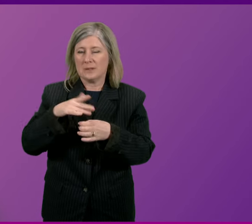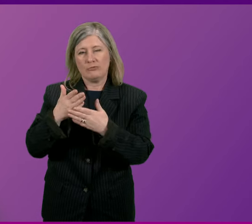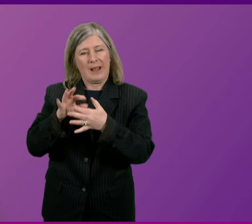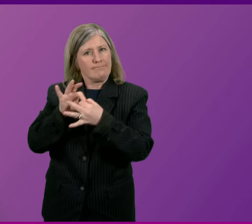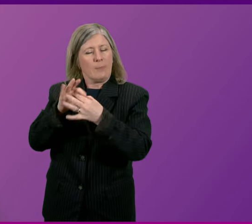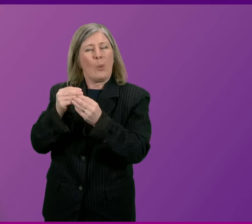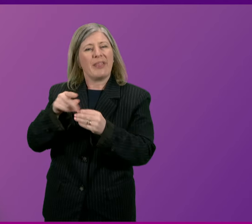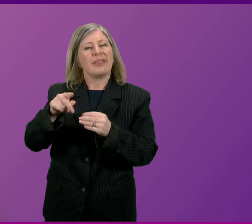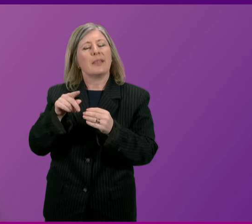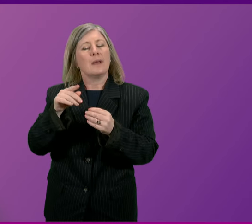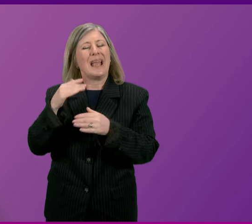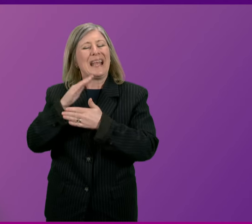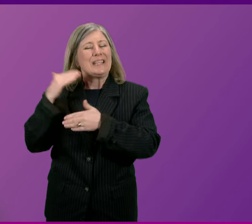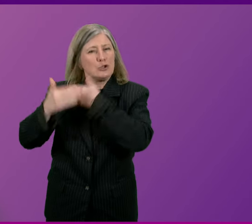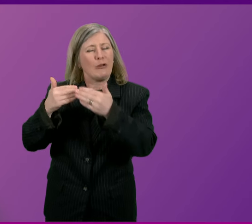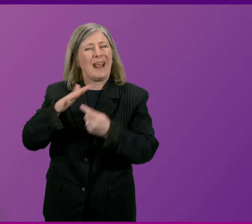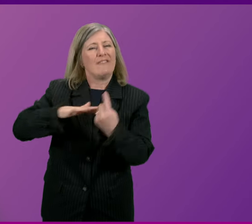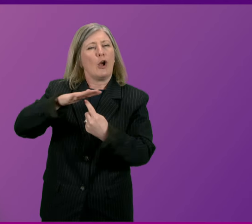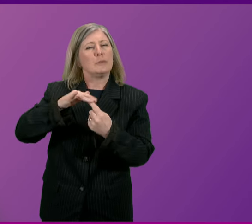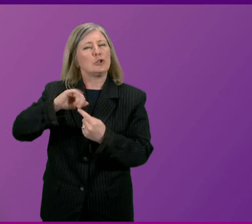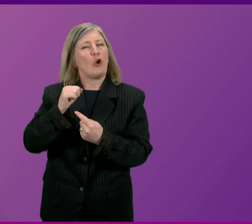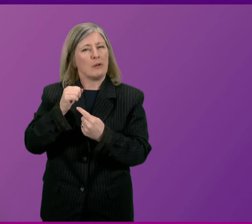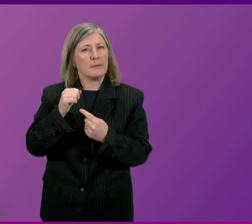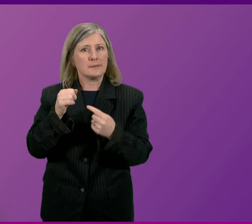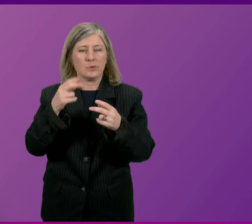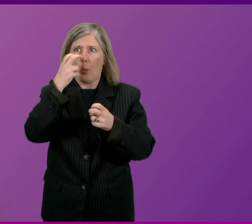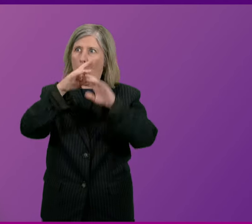was an example of how Government facilities can be used to create